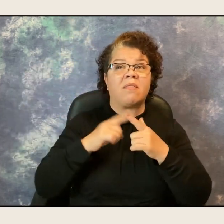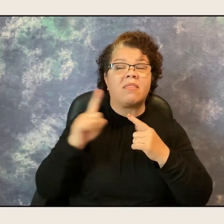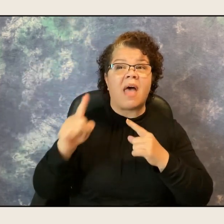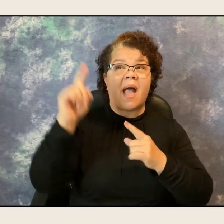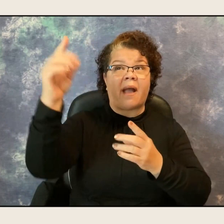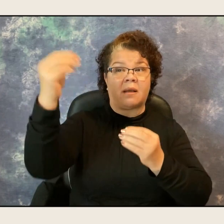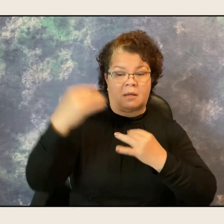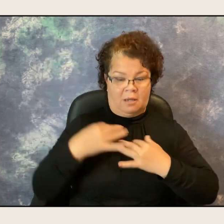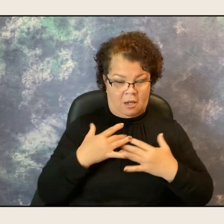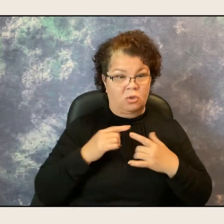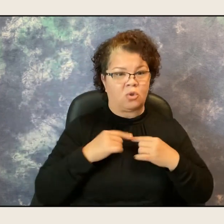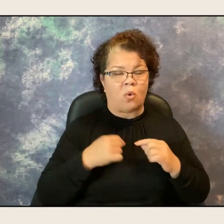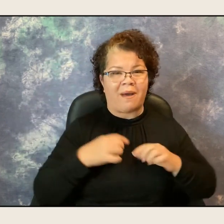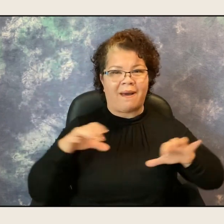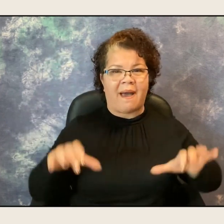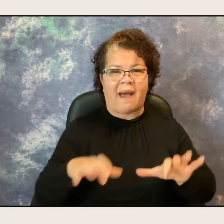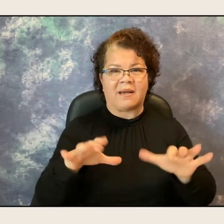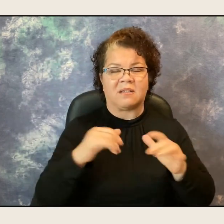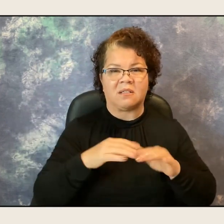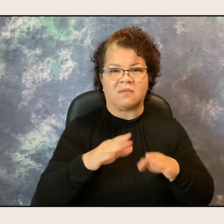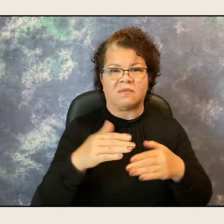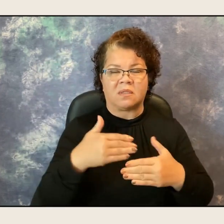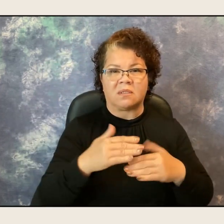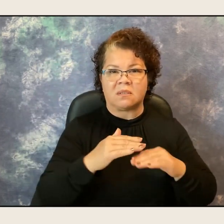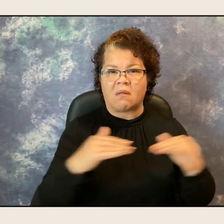taking the models of those who have really made a difference